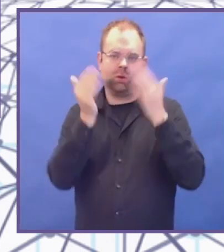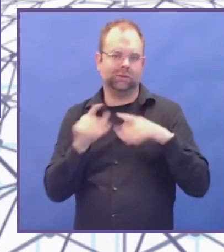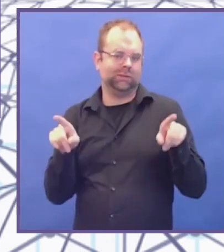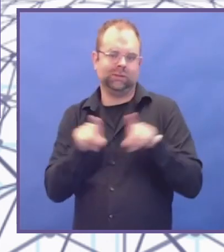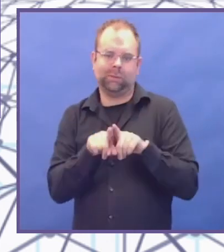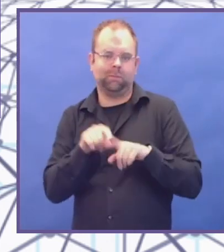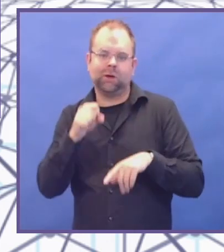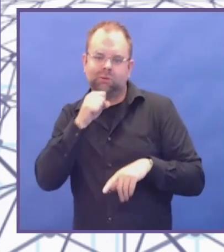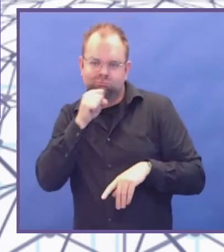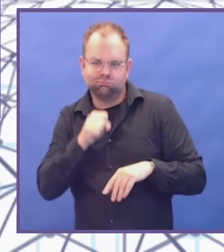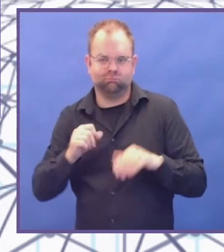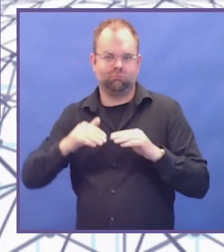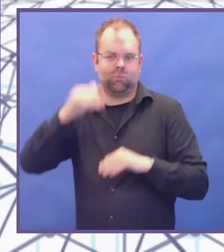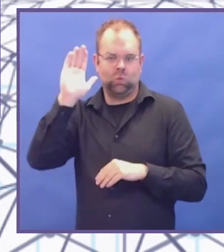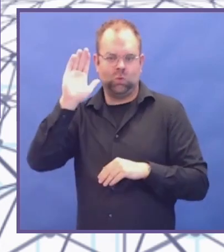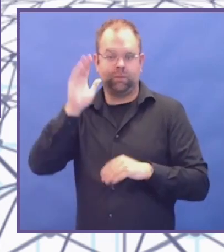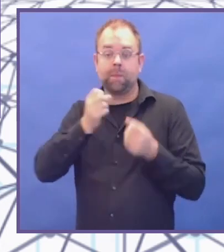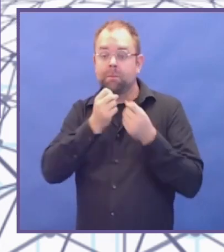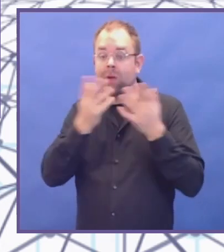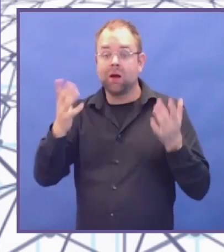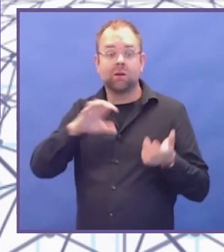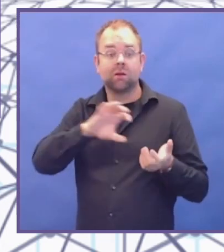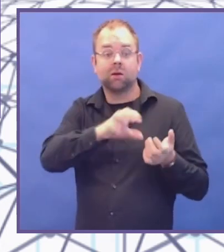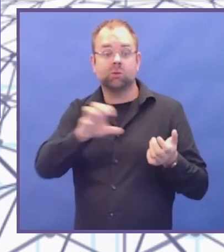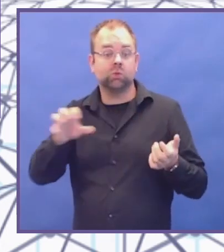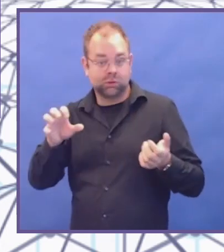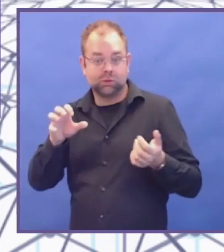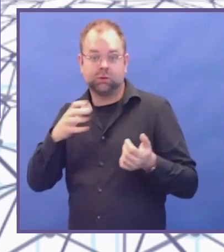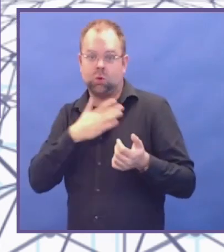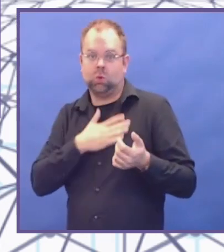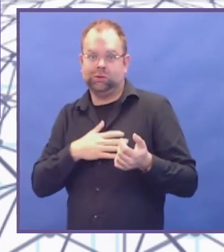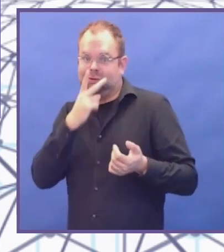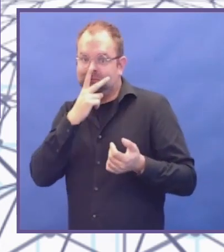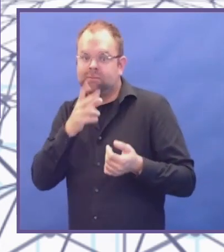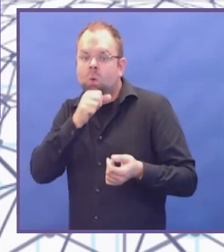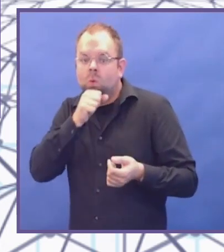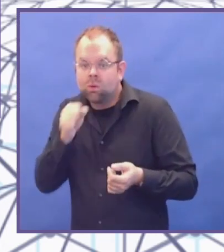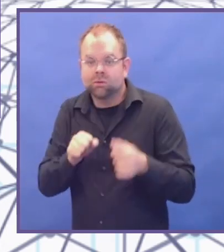But we cannot meet these needs in any case if we can't keep up with them. So we have to understand